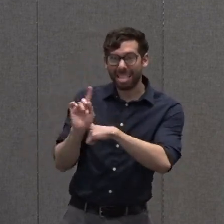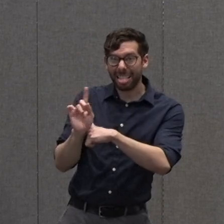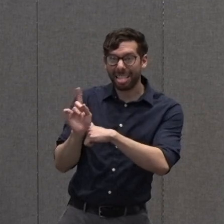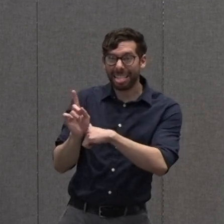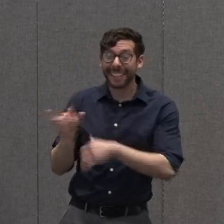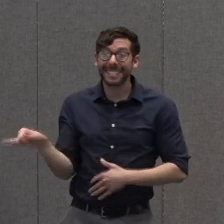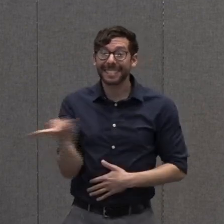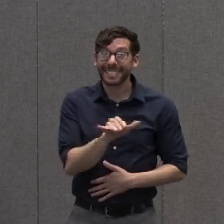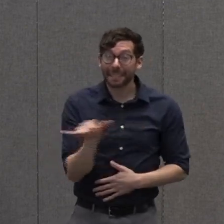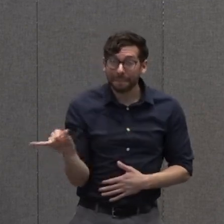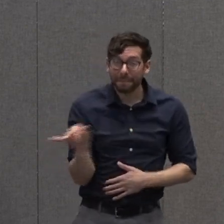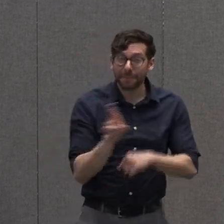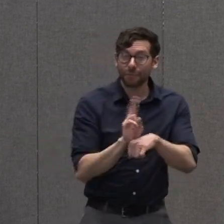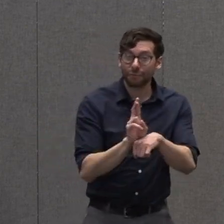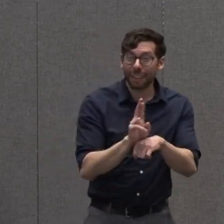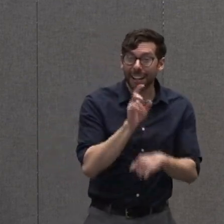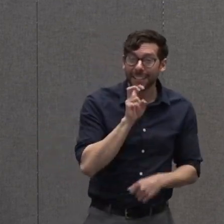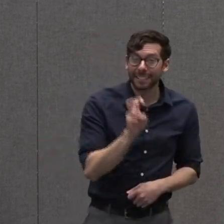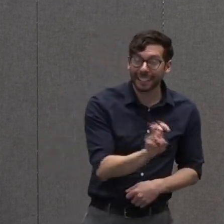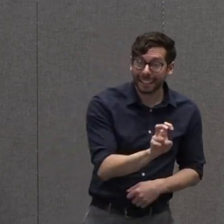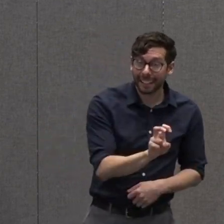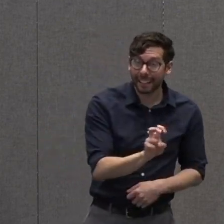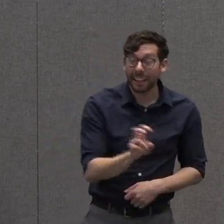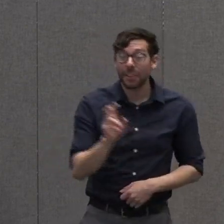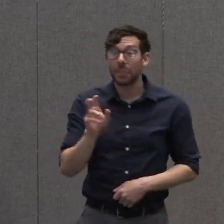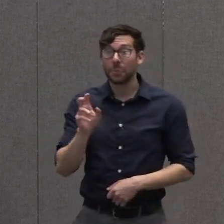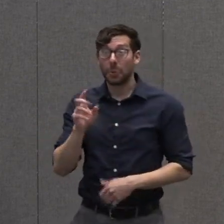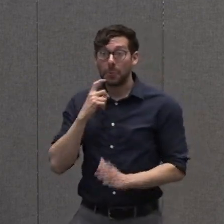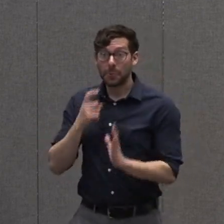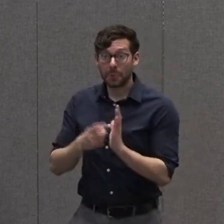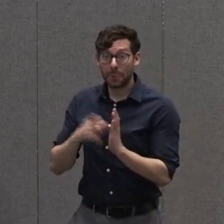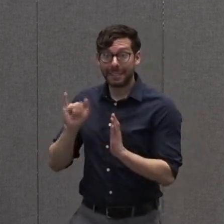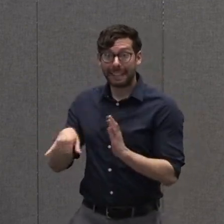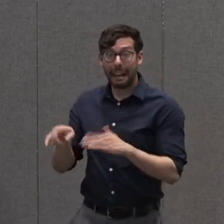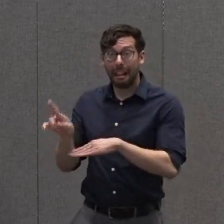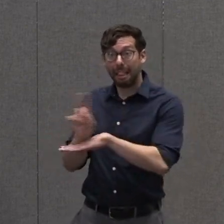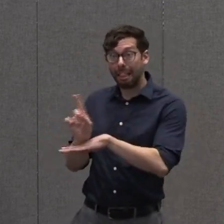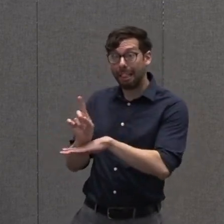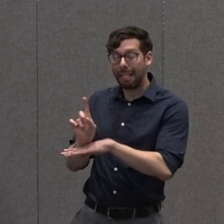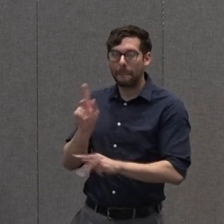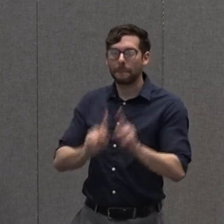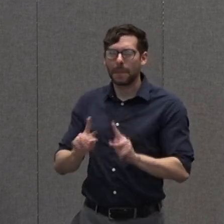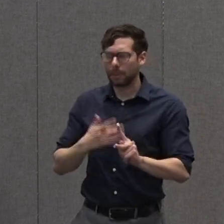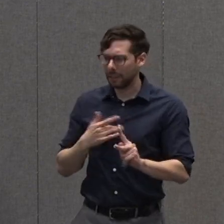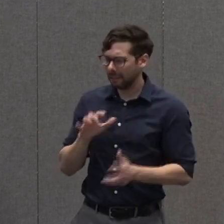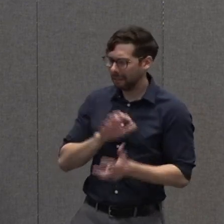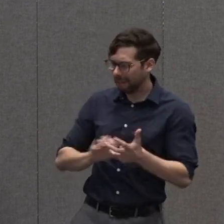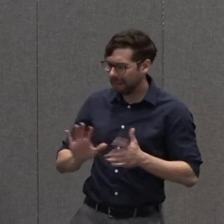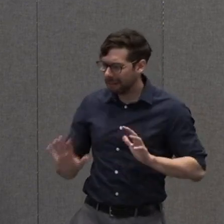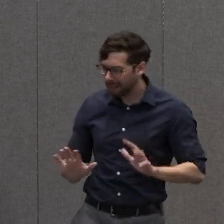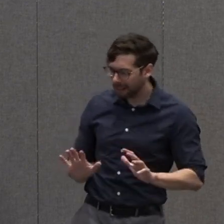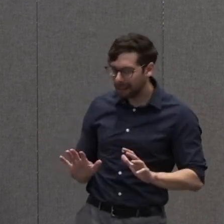confuses a lot of people. And they add to that a hissing sound that sounds a lot